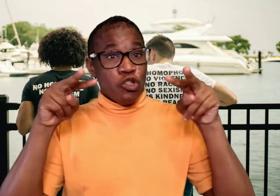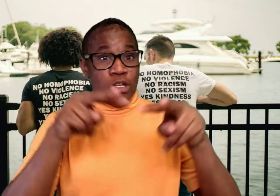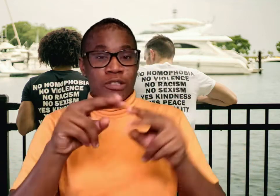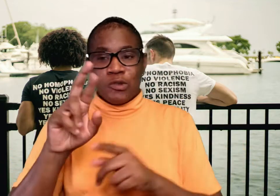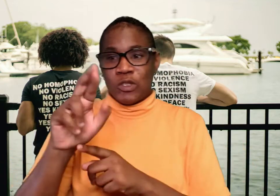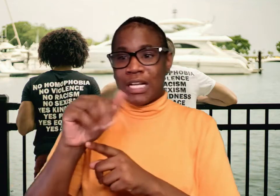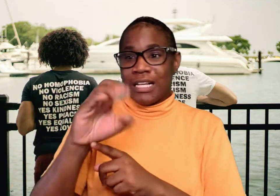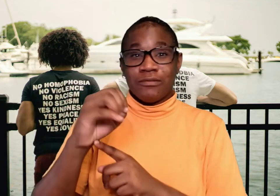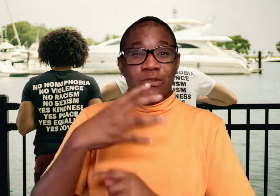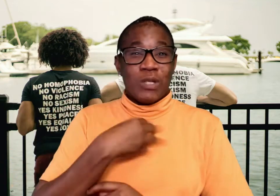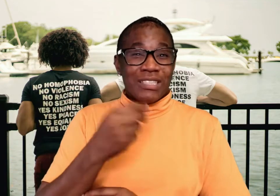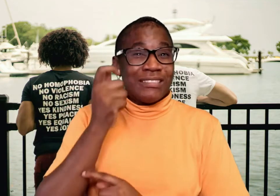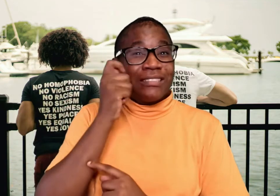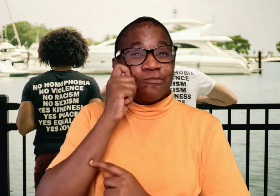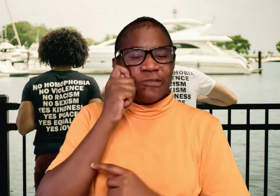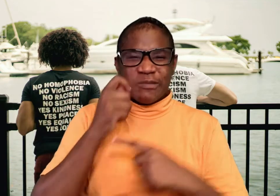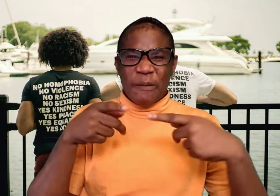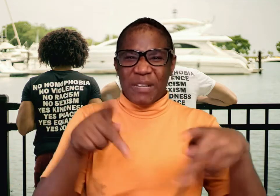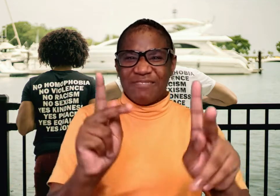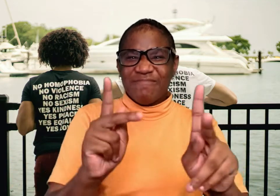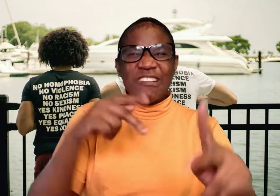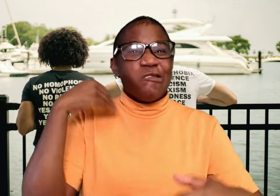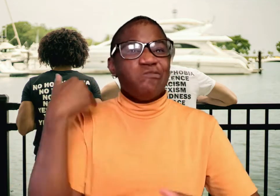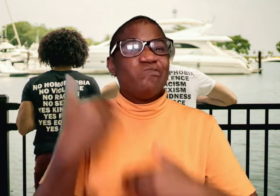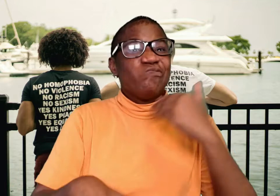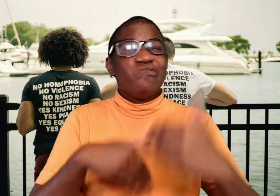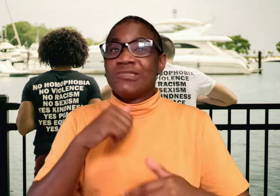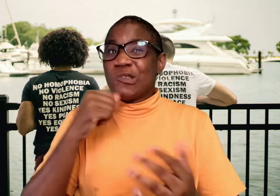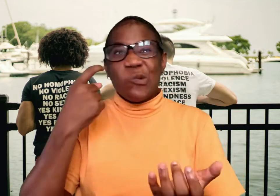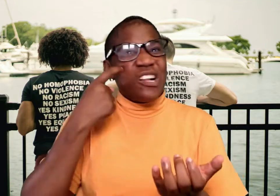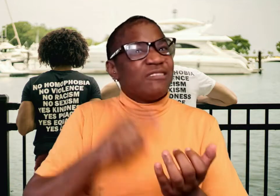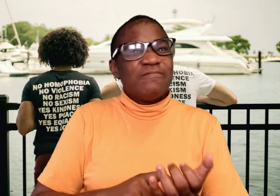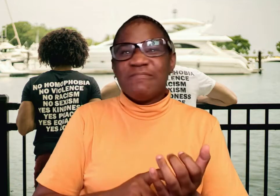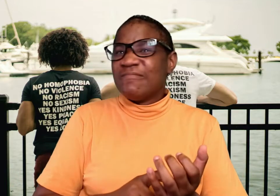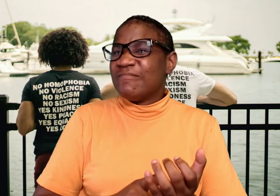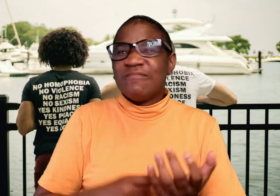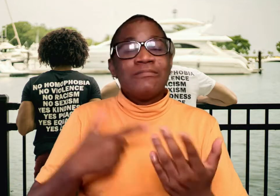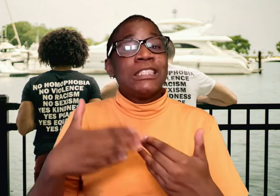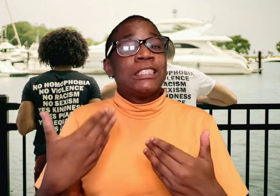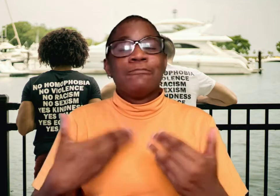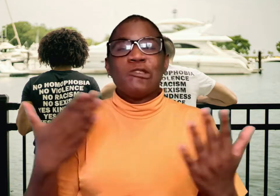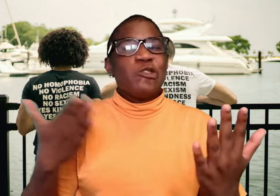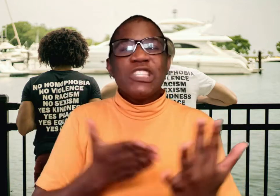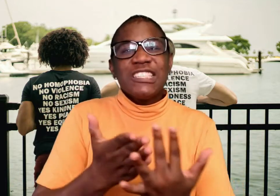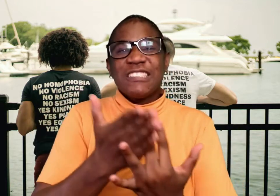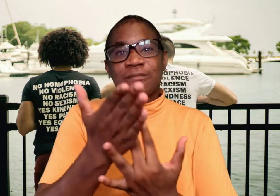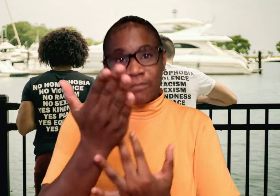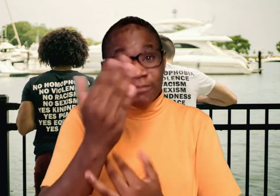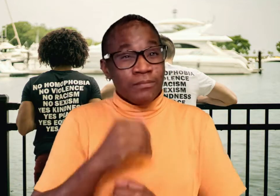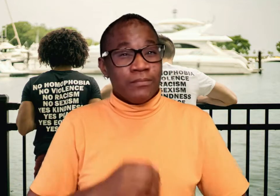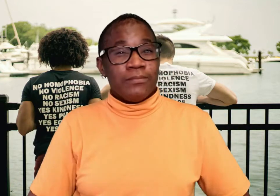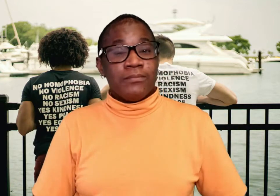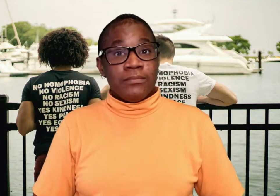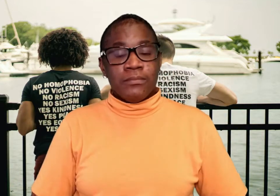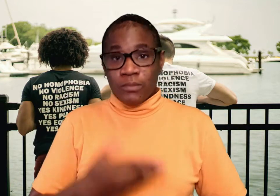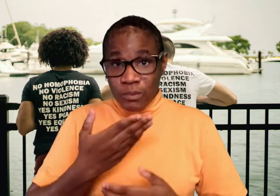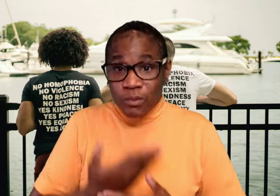how society recognizes and upholds whiteness, awarding them relative ease navigating daily life.